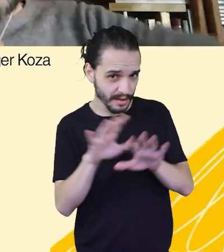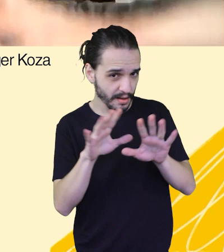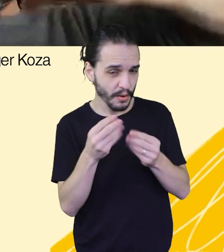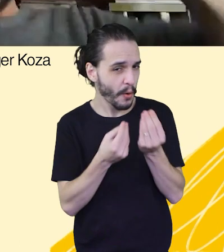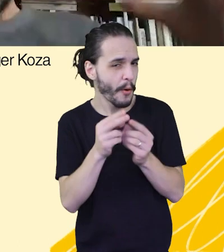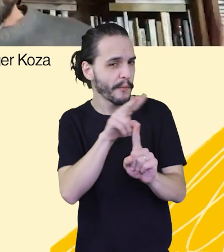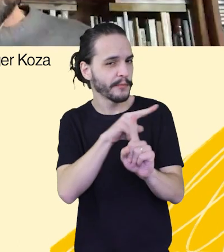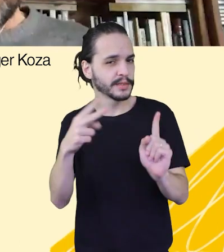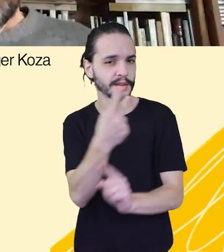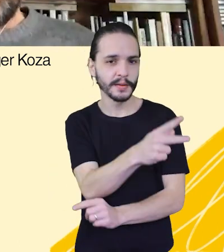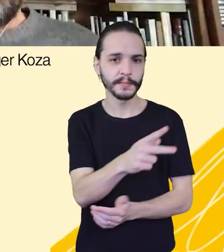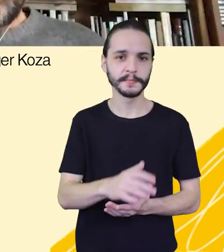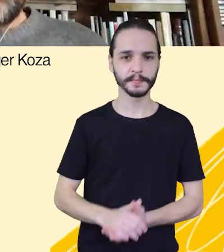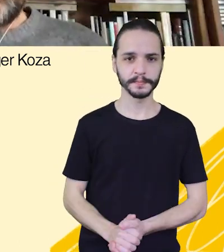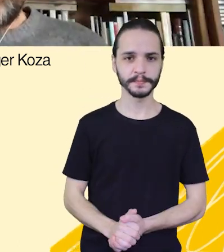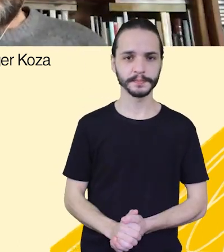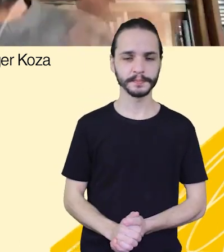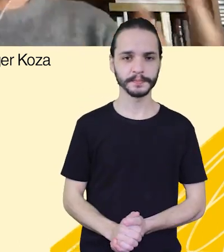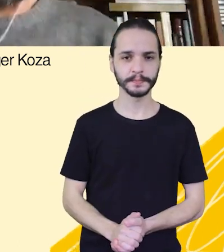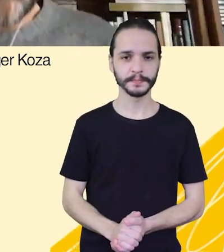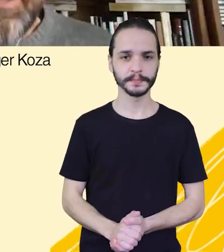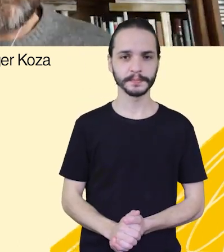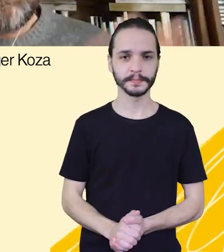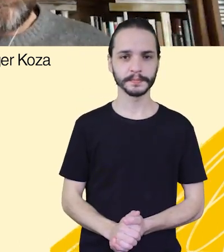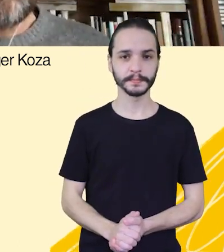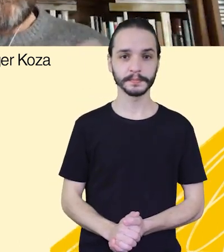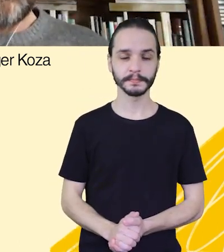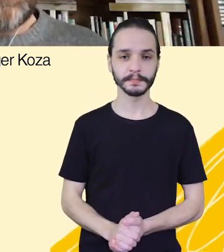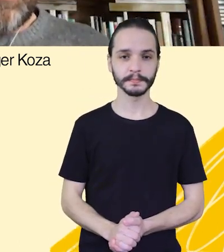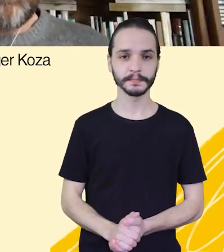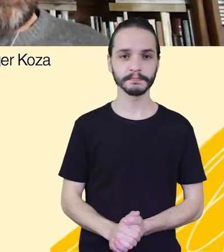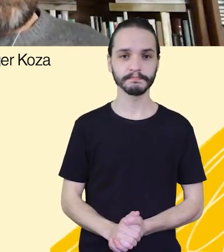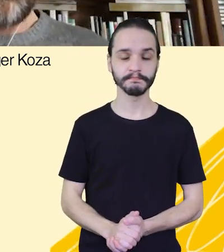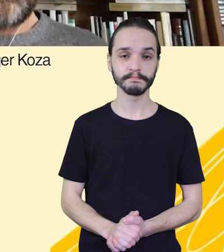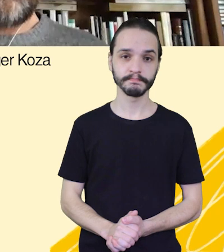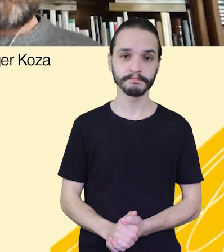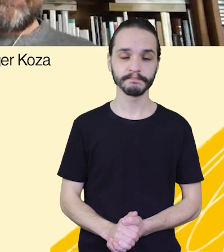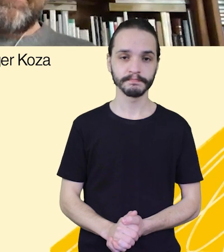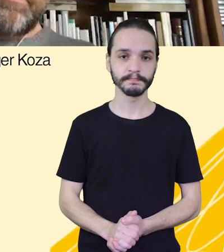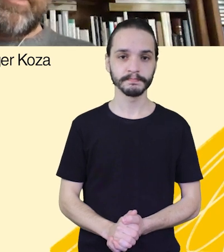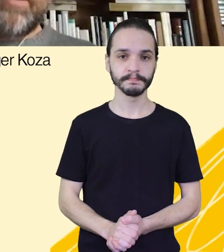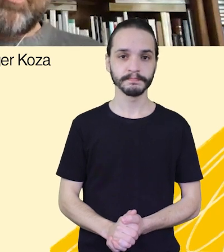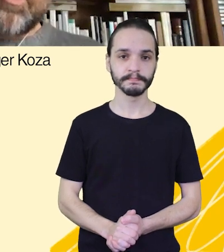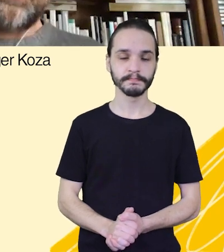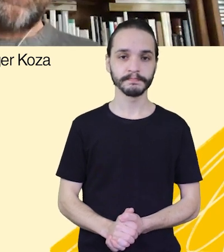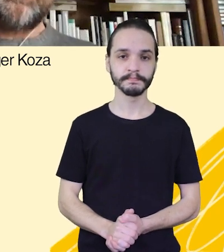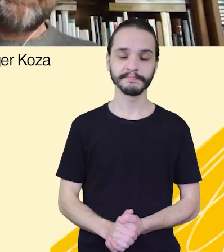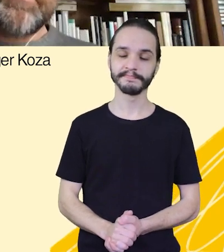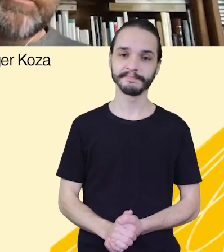But the film itself is a kind of entity with feelings. I don't know... how do you see that?